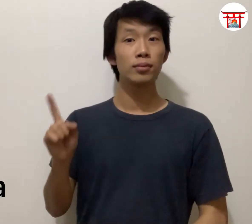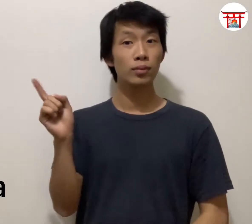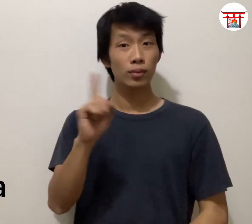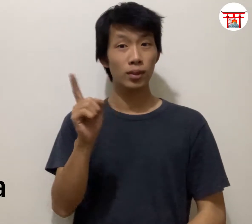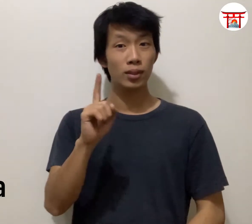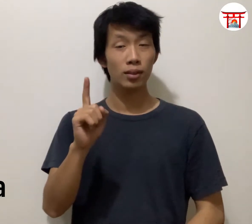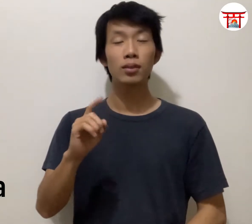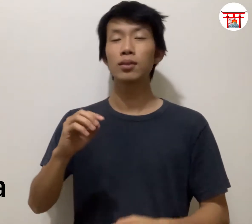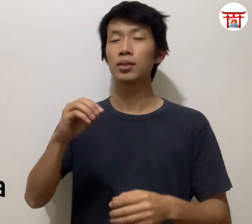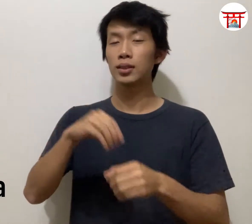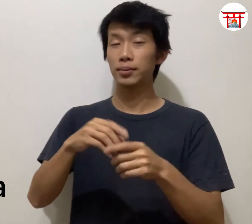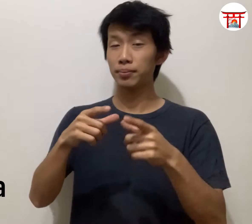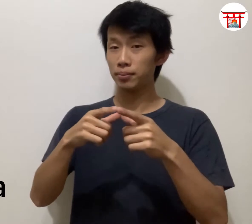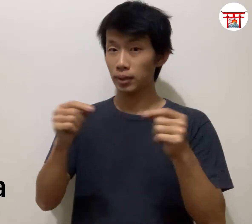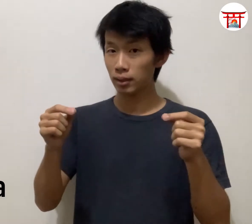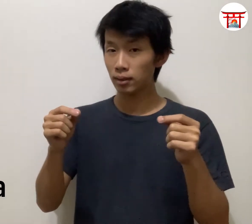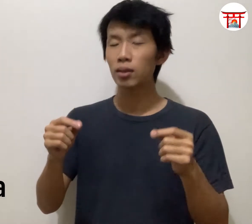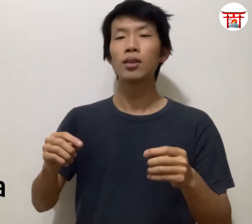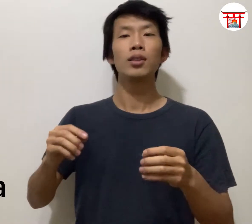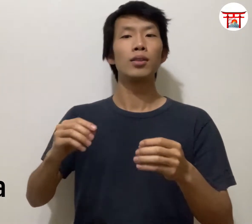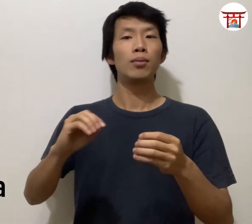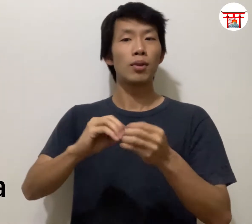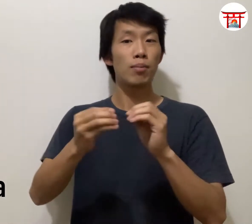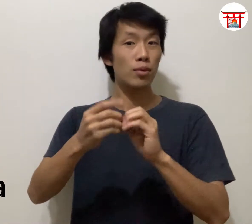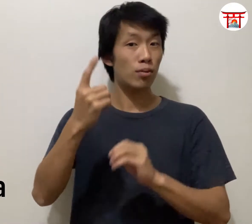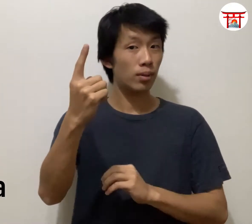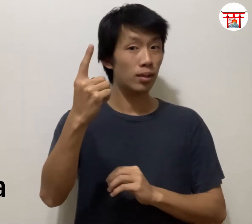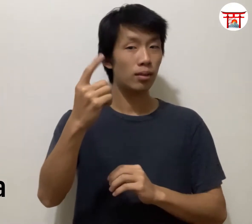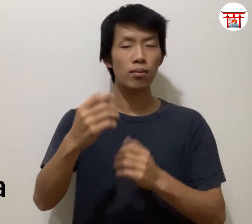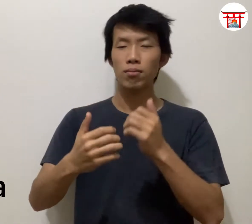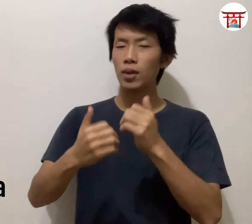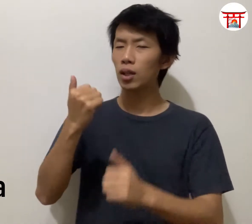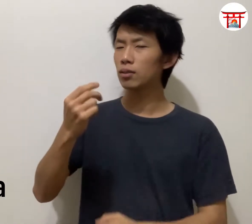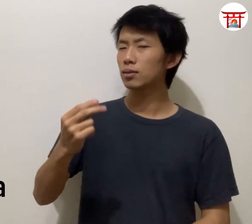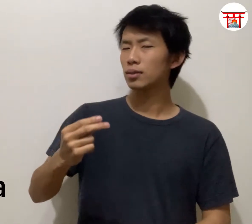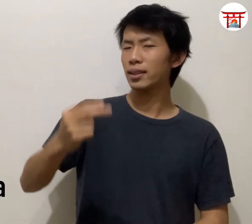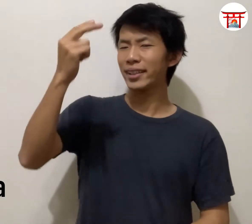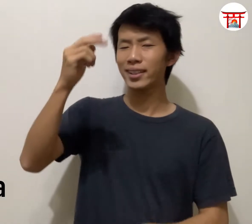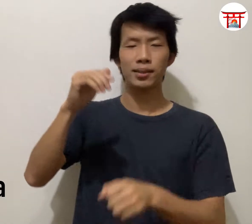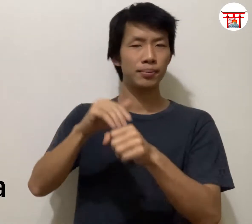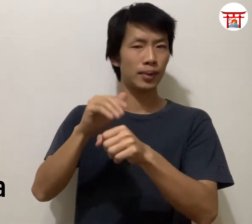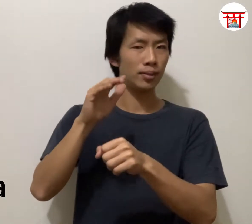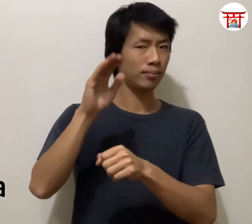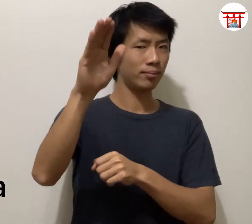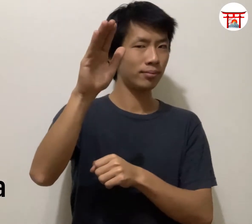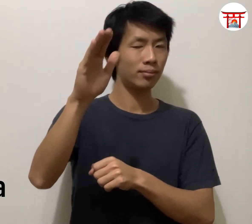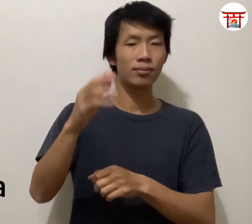There is a mountain that is the highest in Japan.